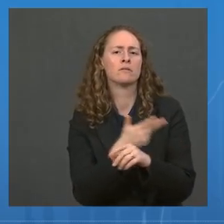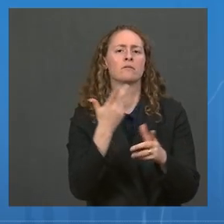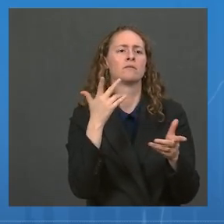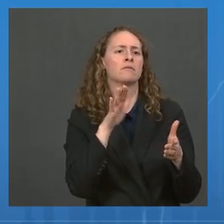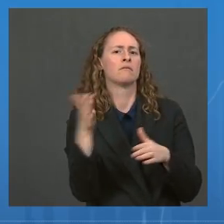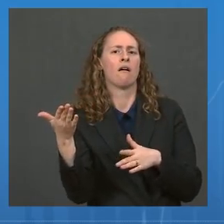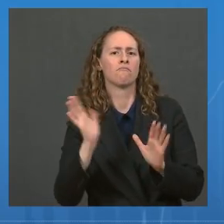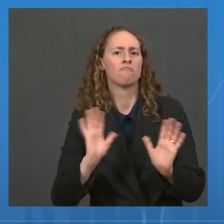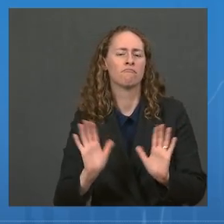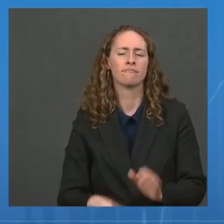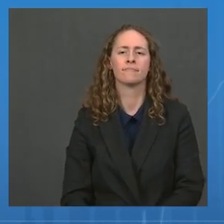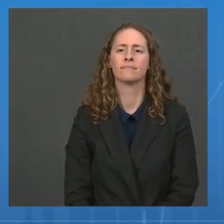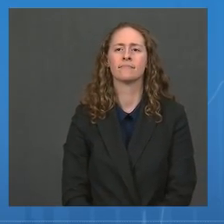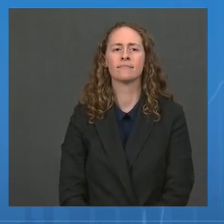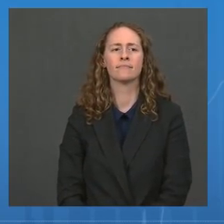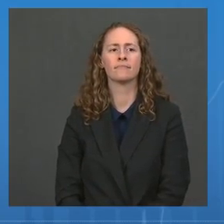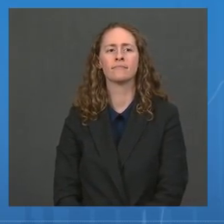Moderator: Let's go to Michael Erman at Reuters.